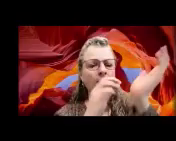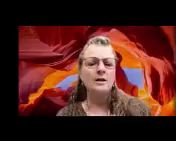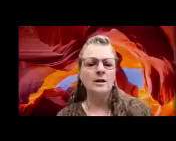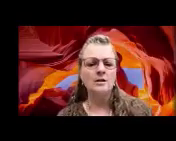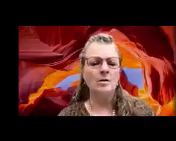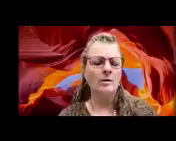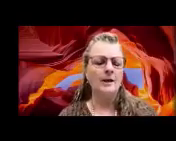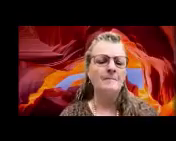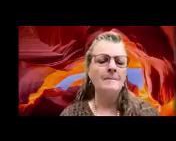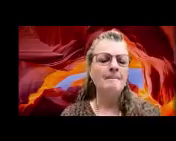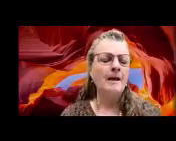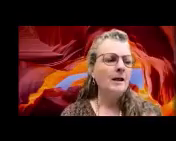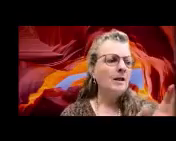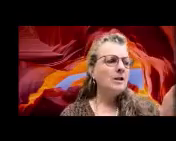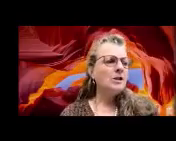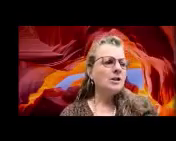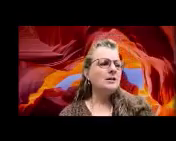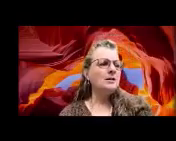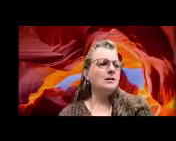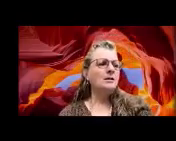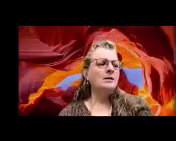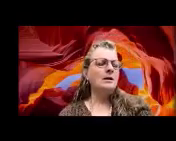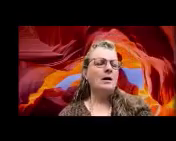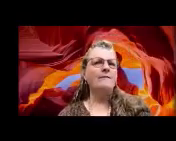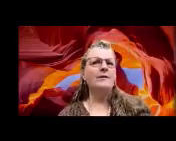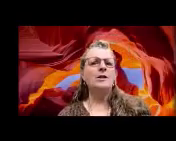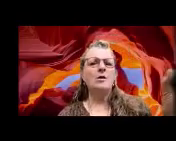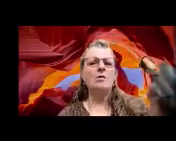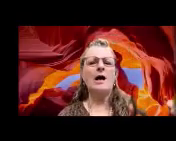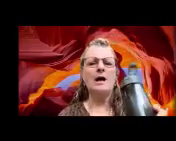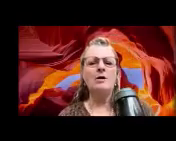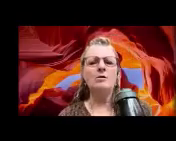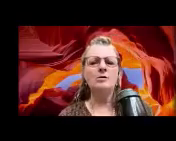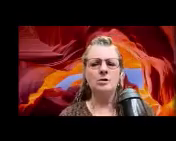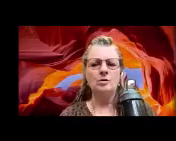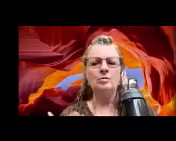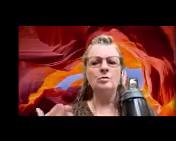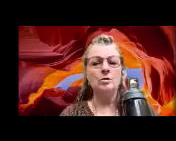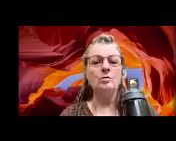to get things going. She doesn't often know how to do what